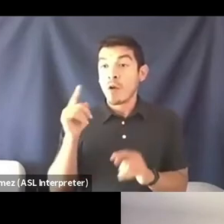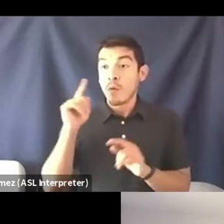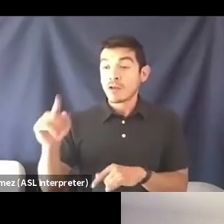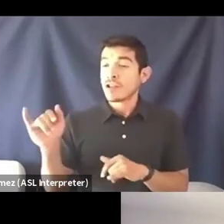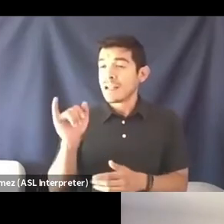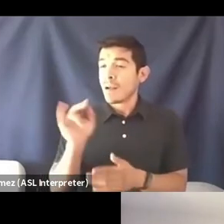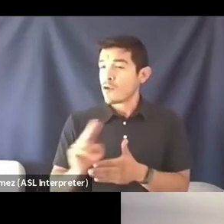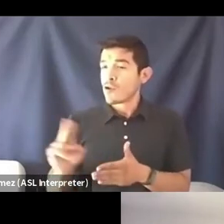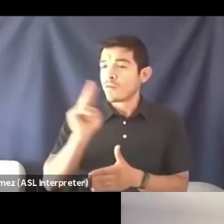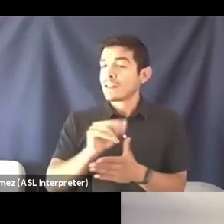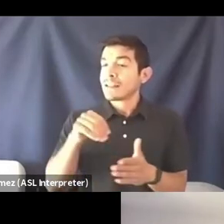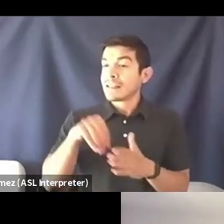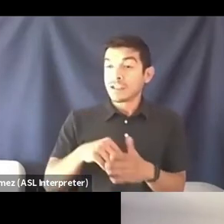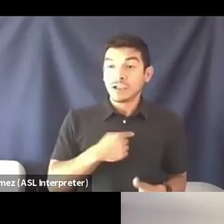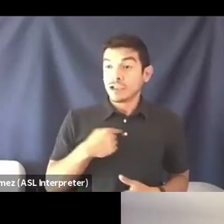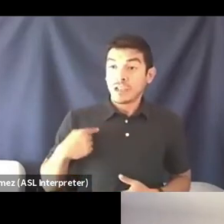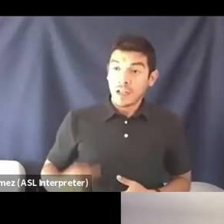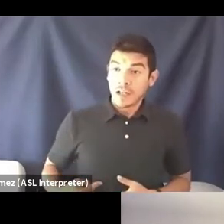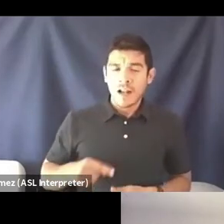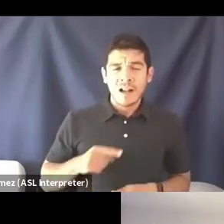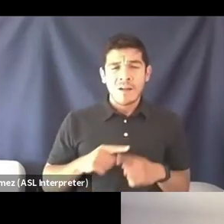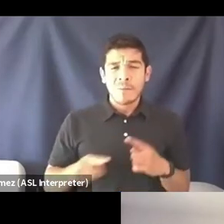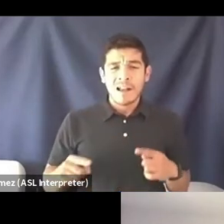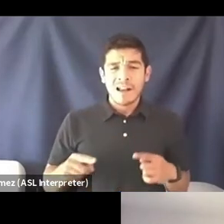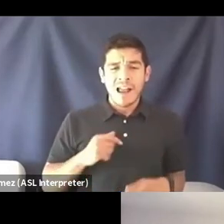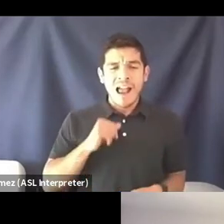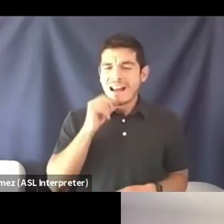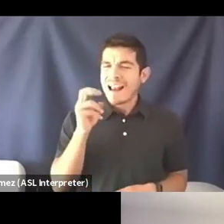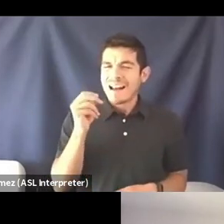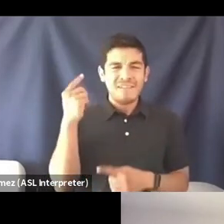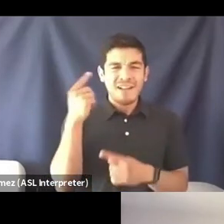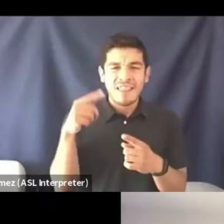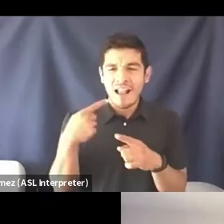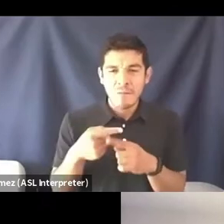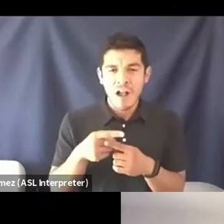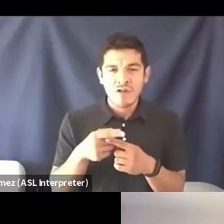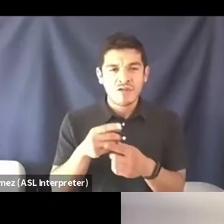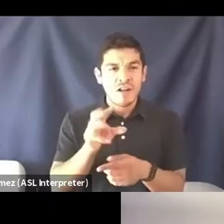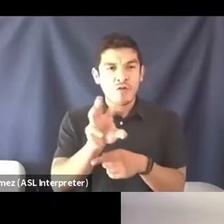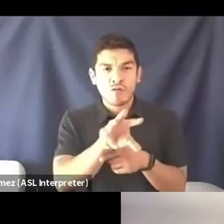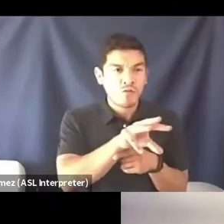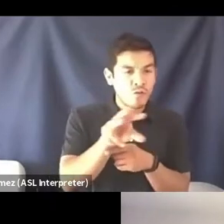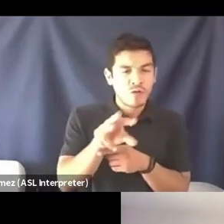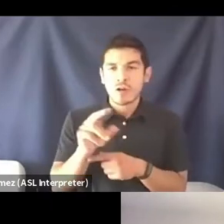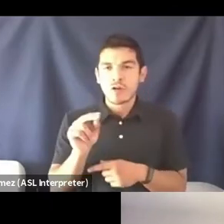But I didn't think about even like filming stuff. I was basically like other Chinese students,